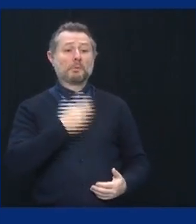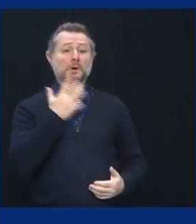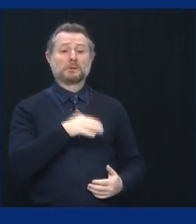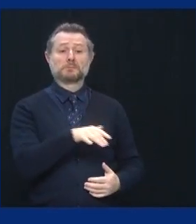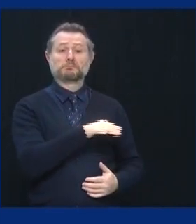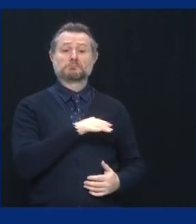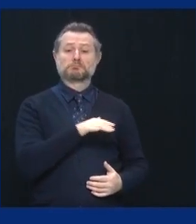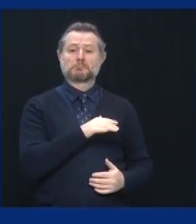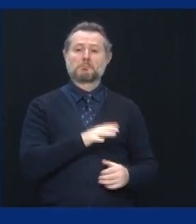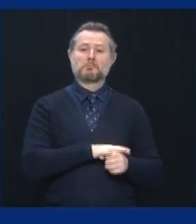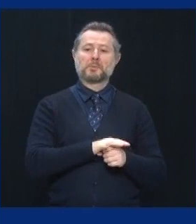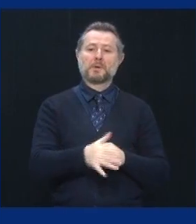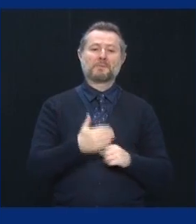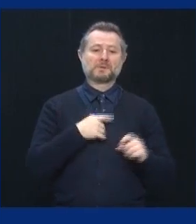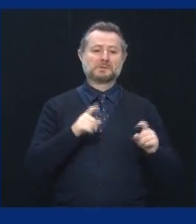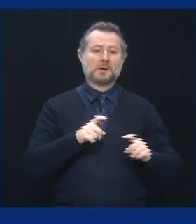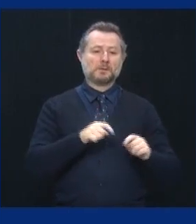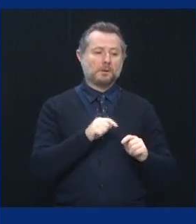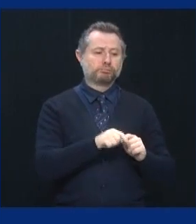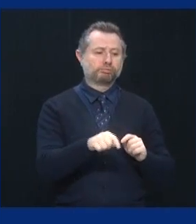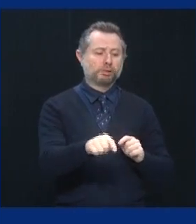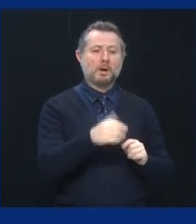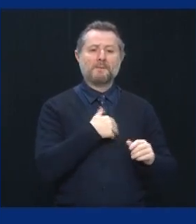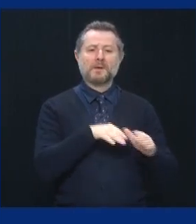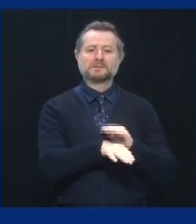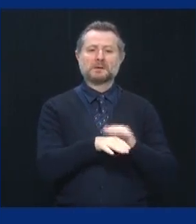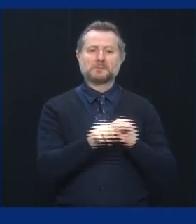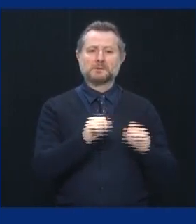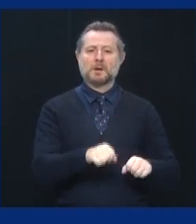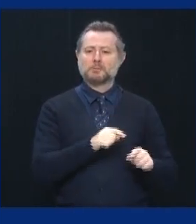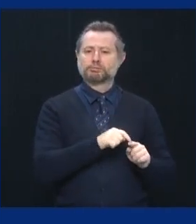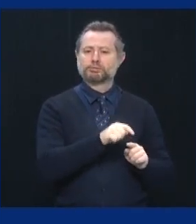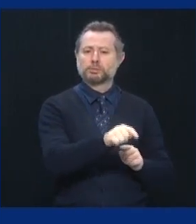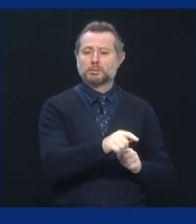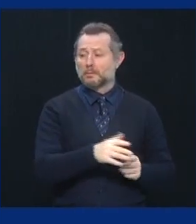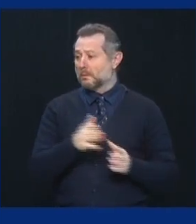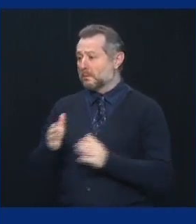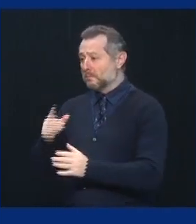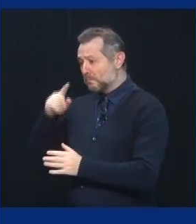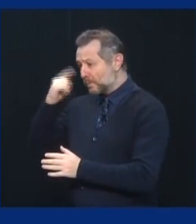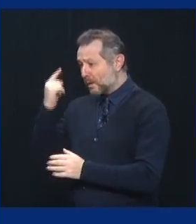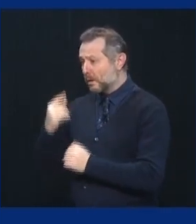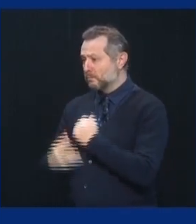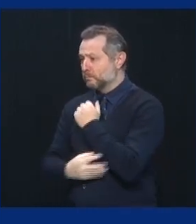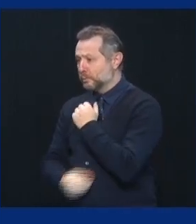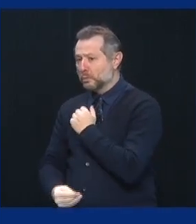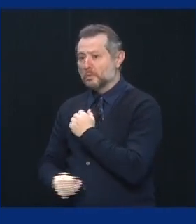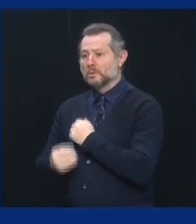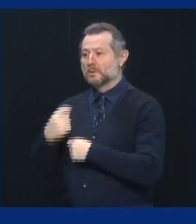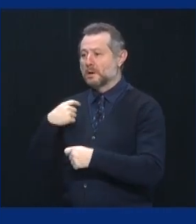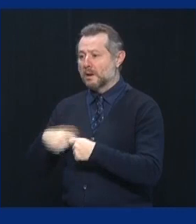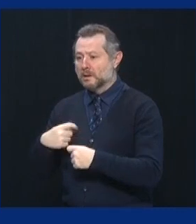HIGHER RATE OF DEATH, THEY HAD A LOWER RATE OF COVID TESTING. WEALTHIER, WHITER COMMUNITYIES